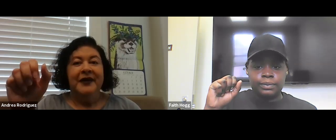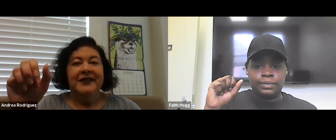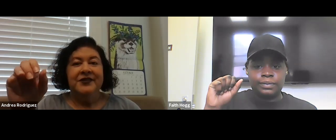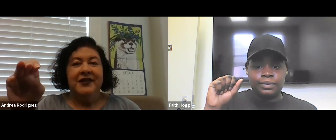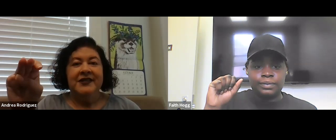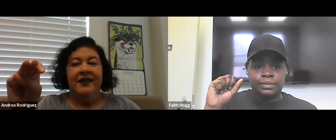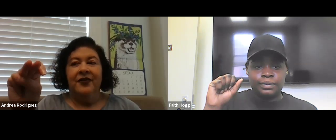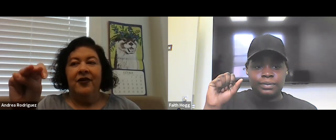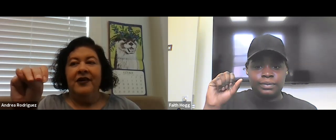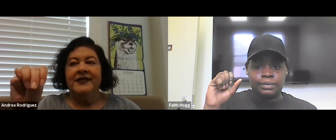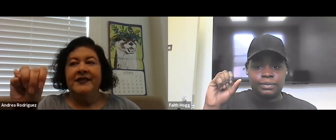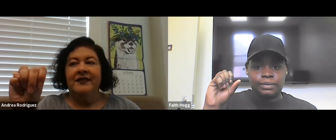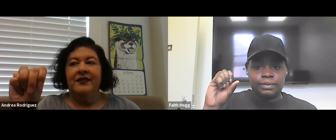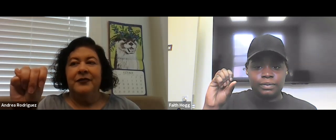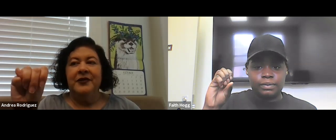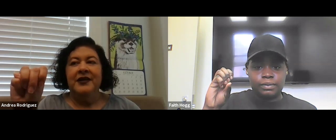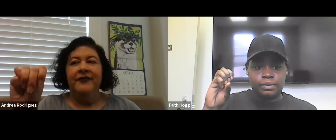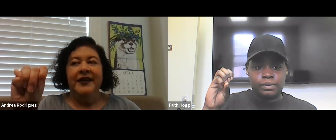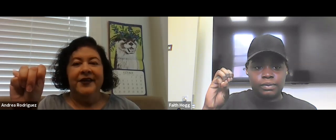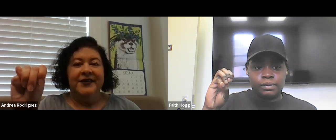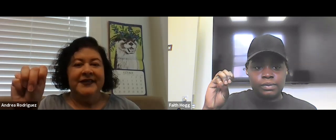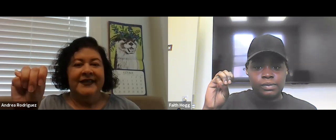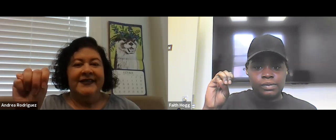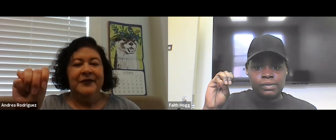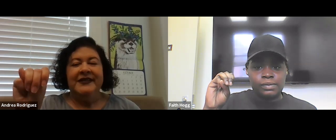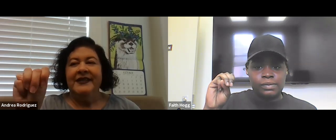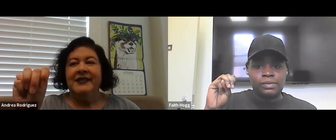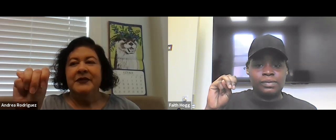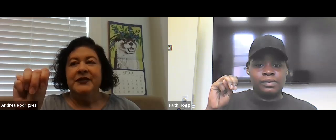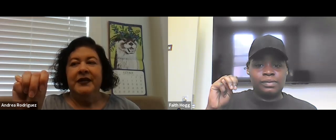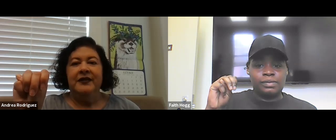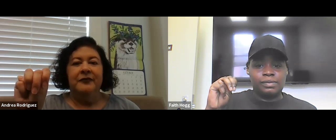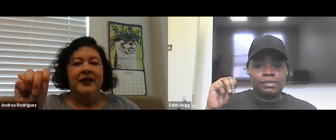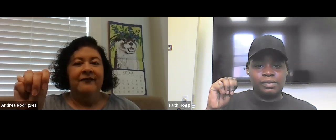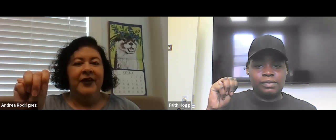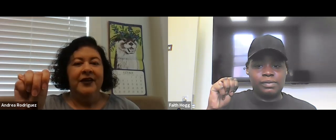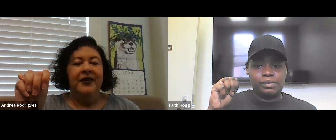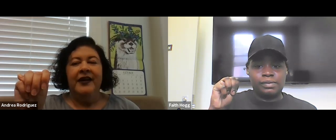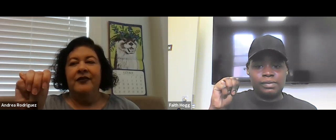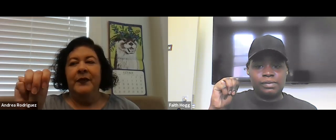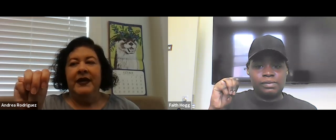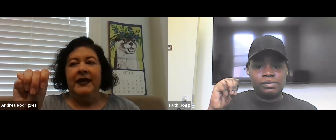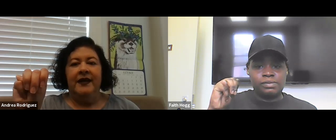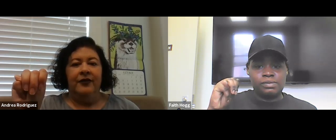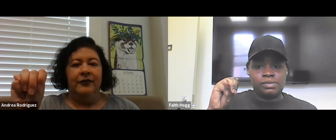to stretch it across three fingers so it sticks between your ring finger and your pinky knuckle.